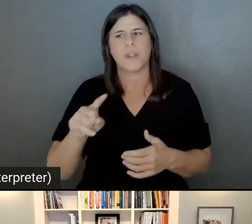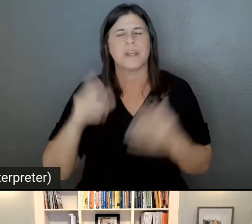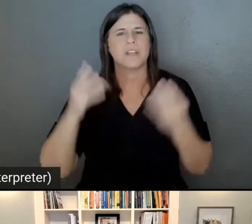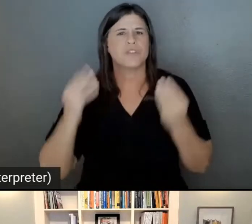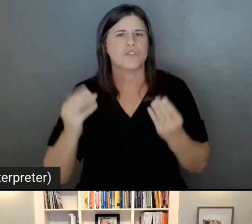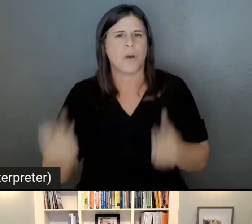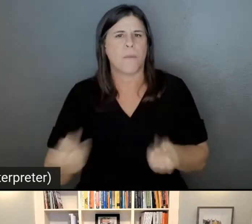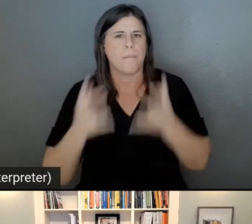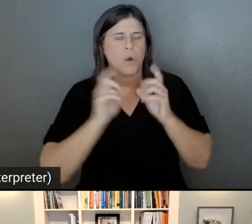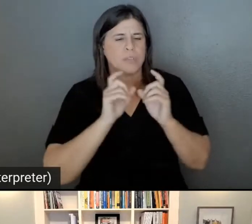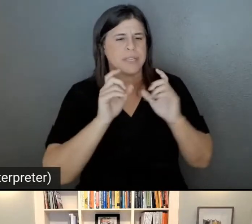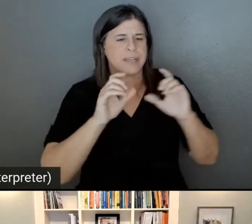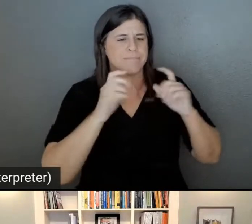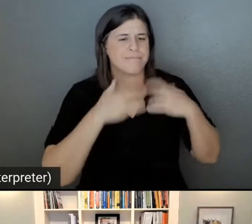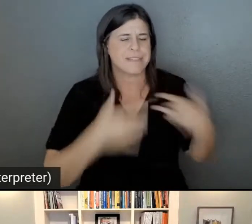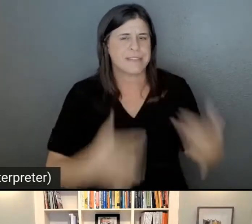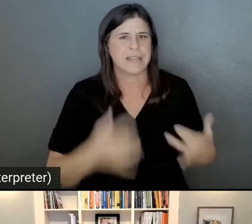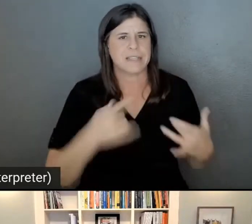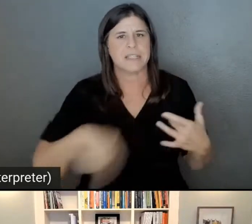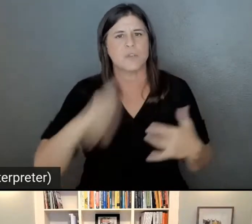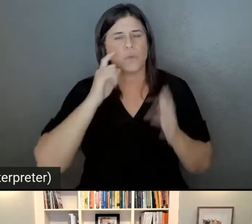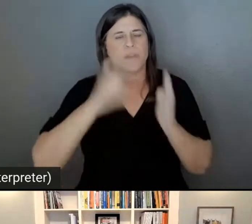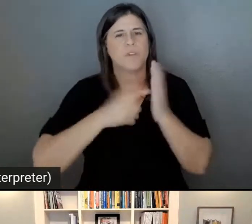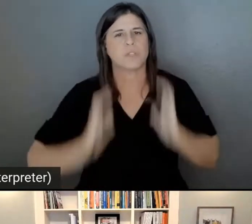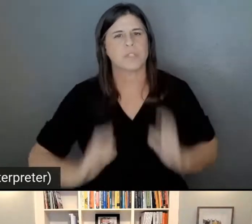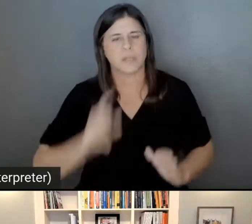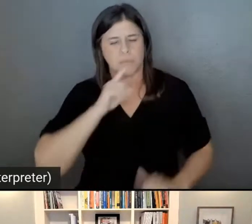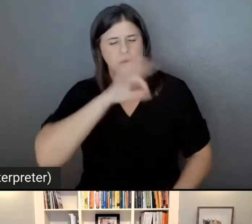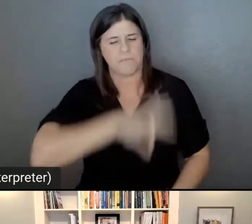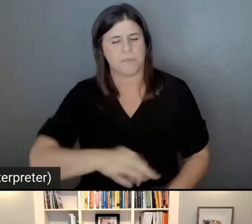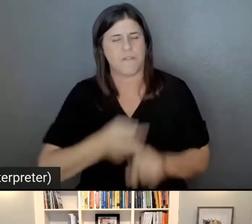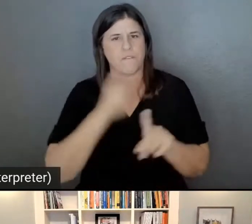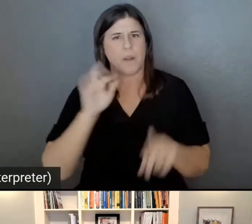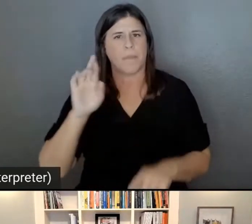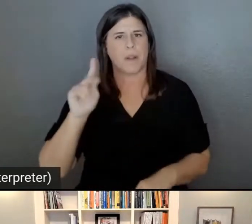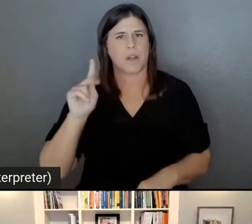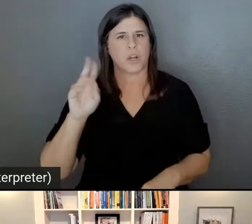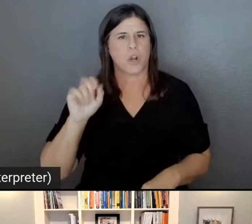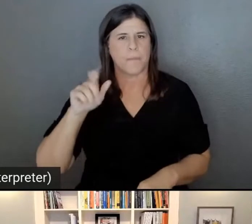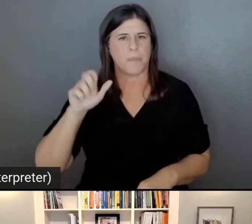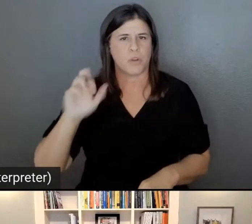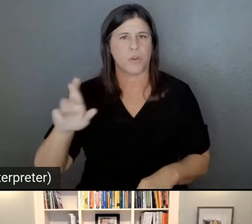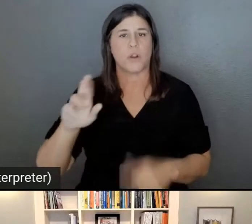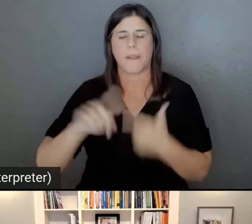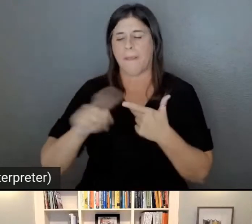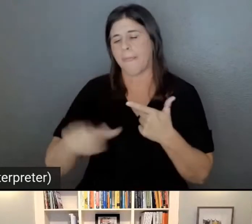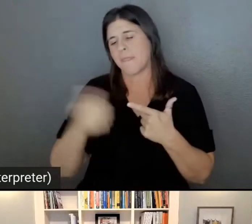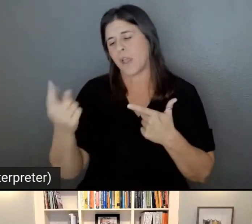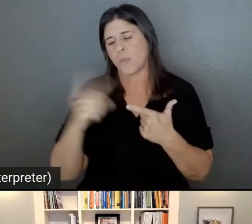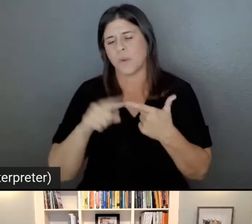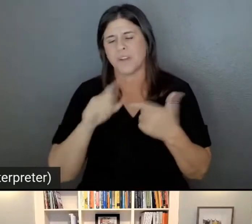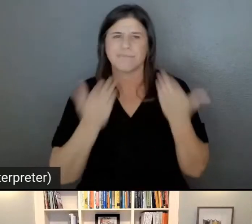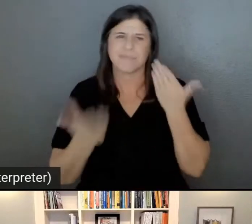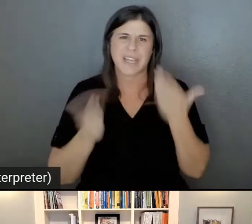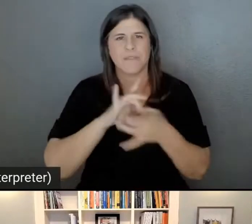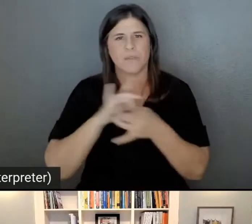where we see customers benefiting quite a bit from Karpenter. The other one is somewhat related, although a little different,